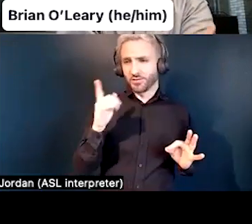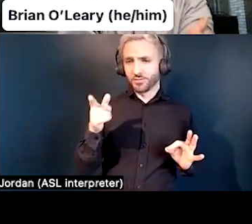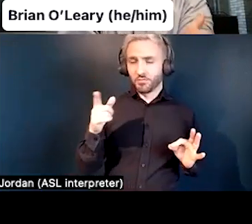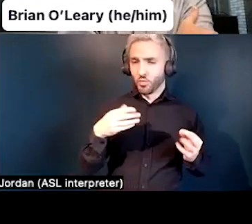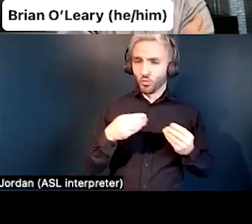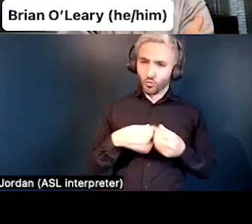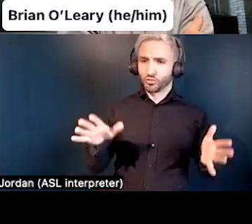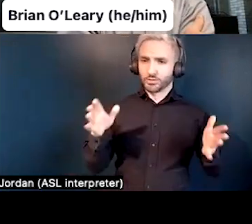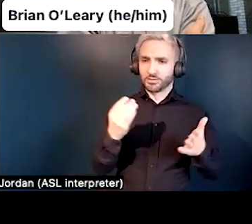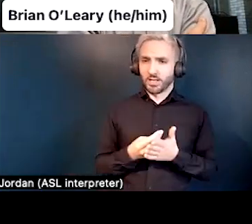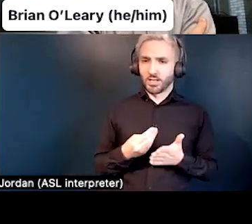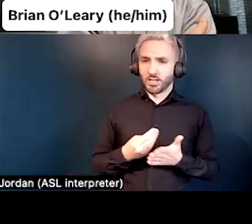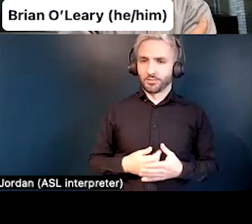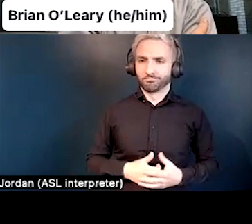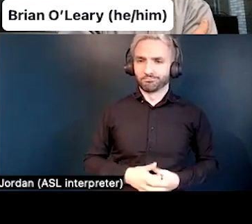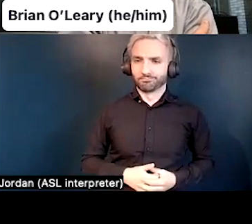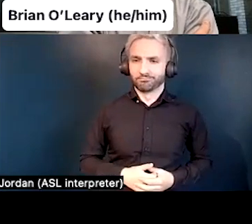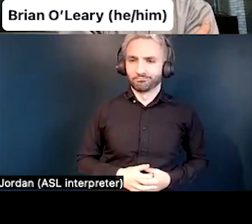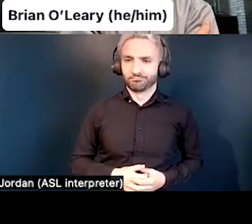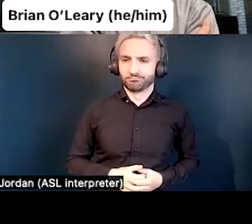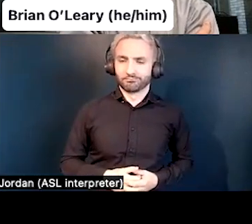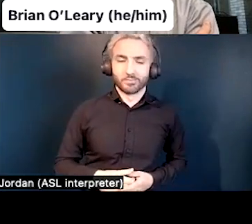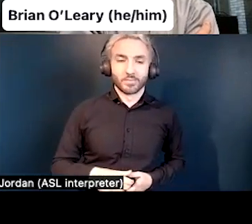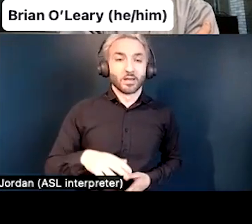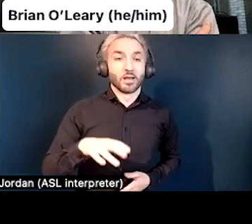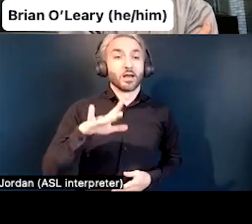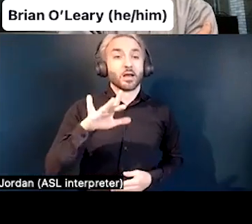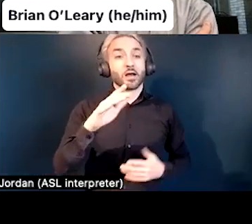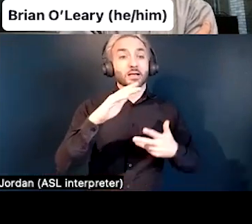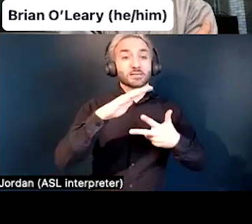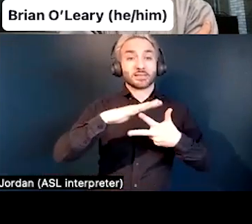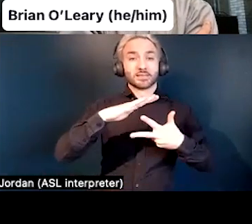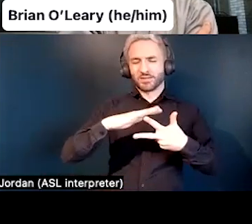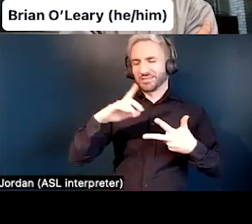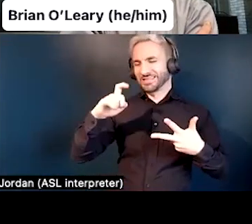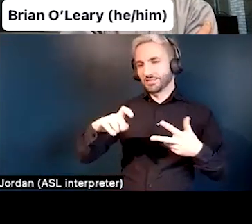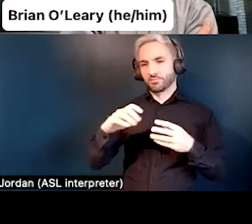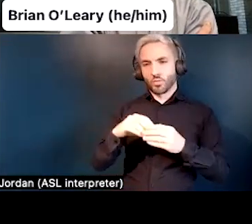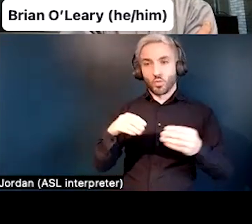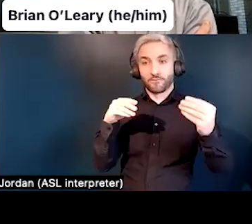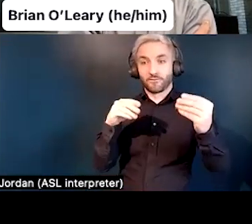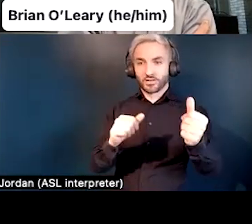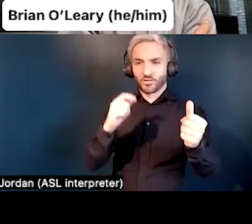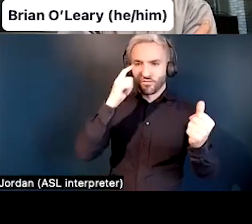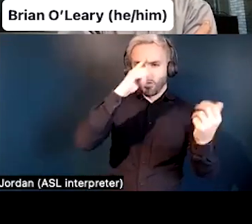The second is we do need to be much more efficient in how we work on our supply chain. And I think